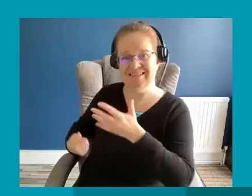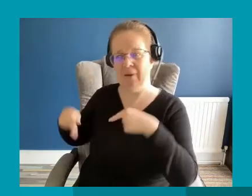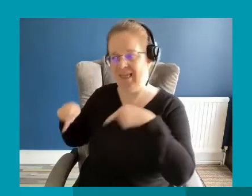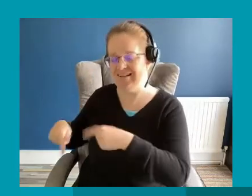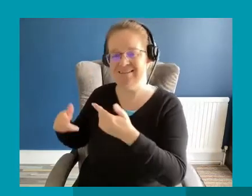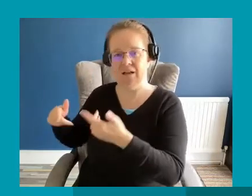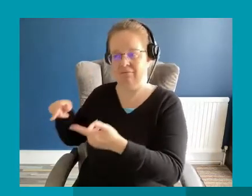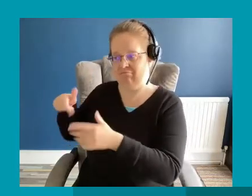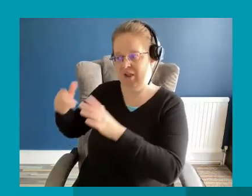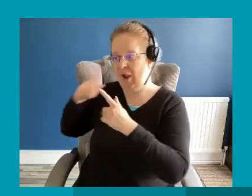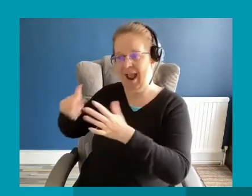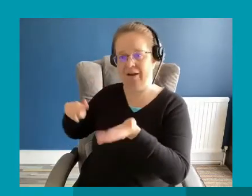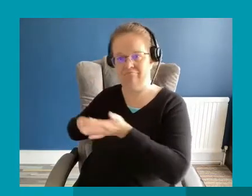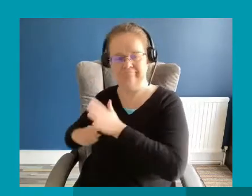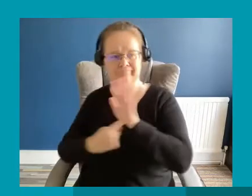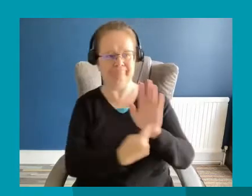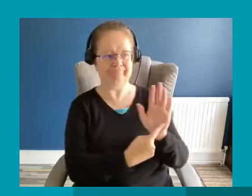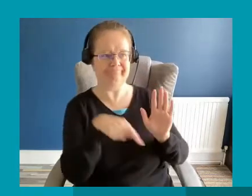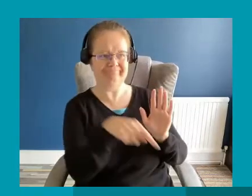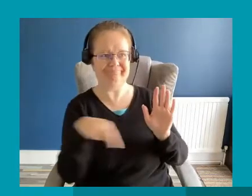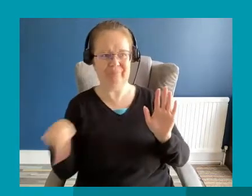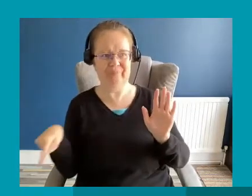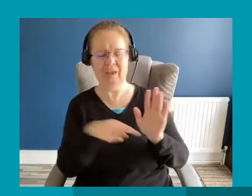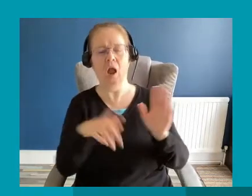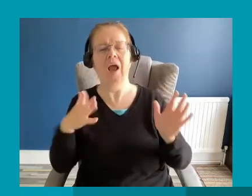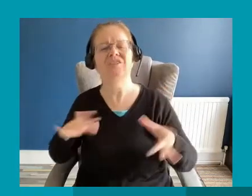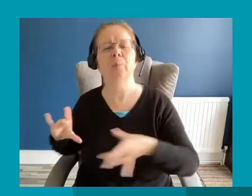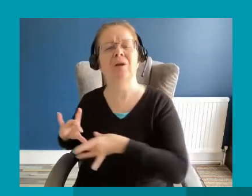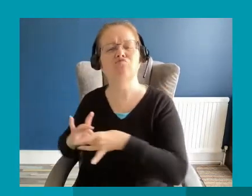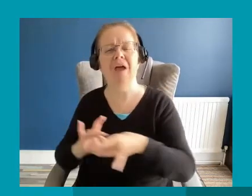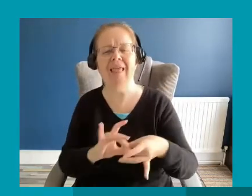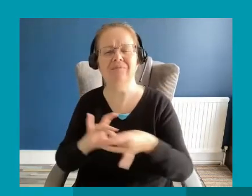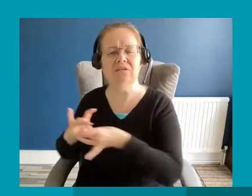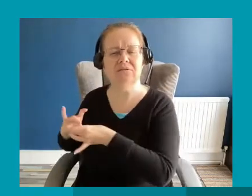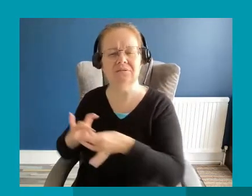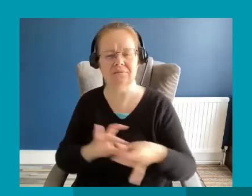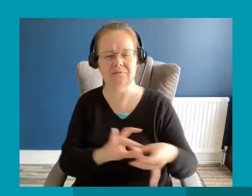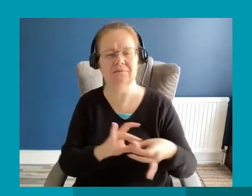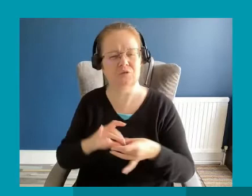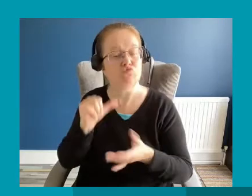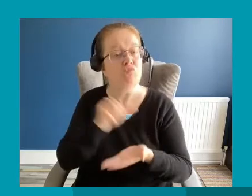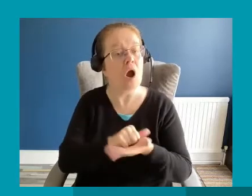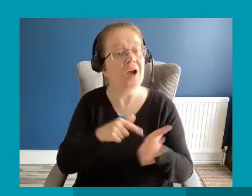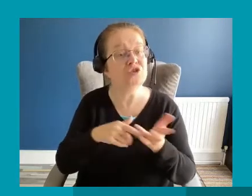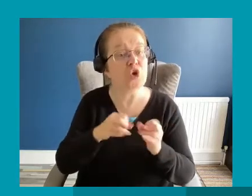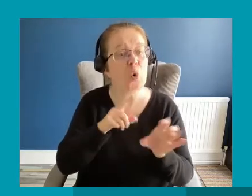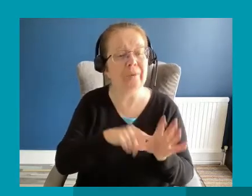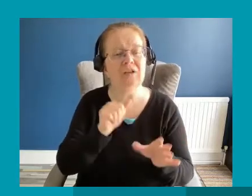Toby? You want to make it relevant to the job you're applying for. What about your transferable skills?